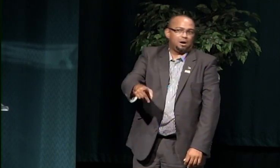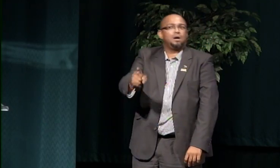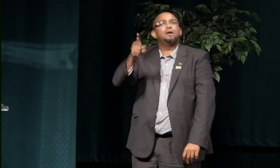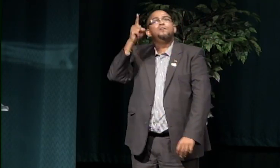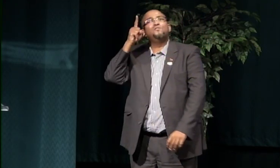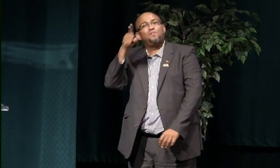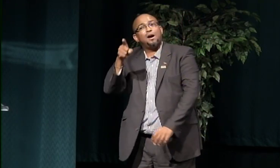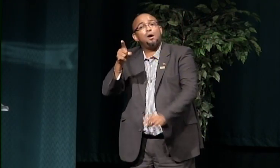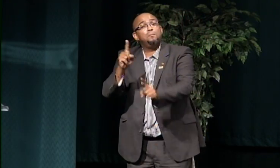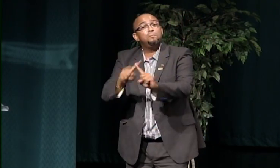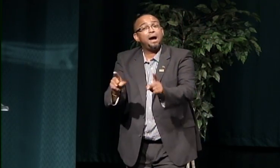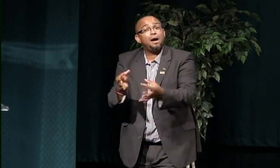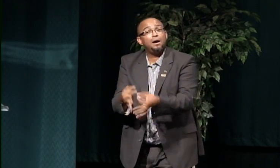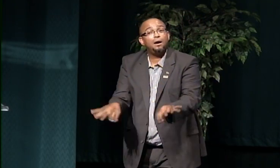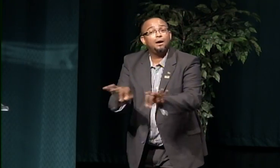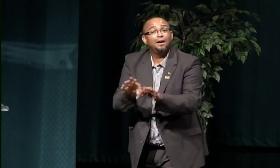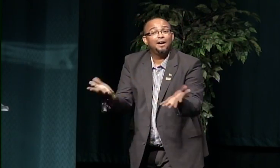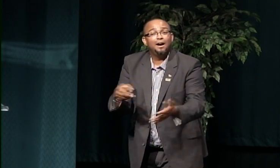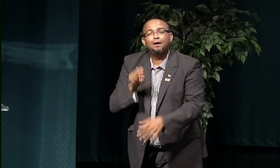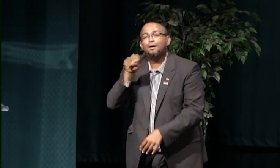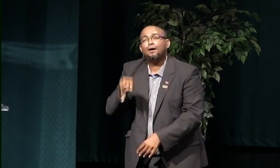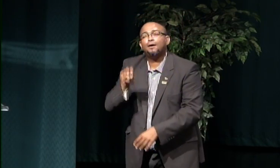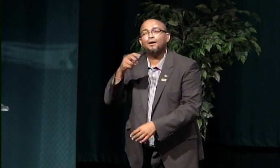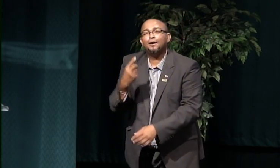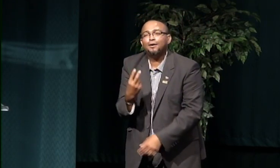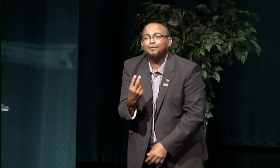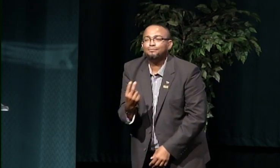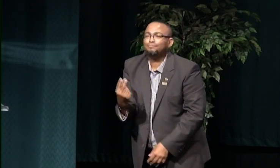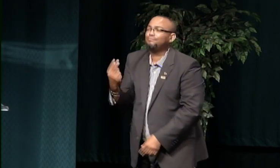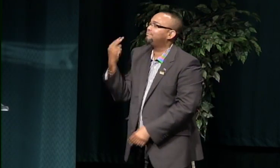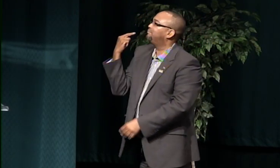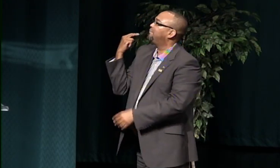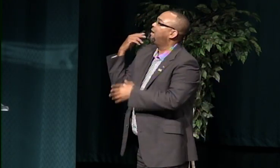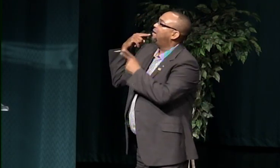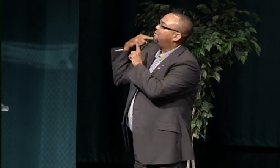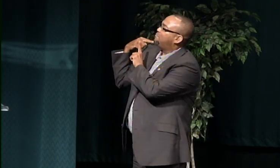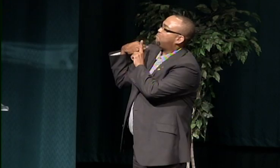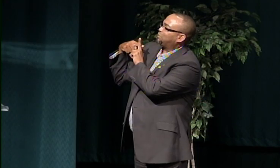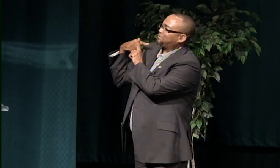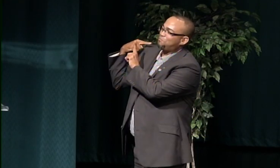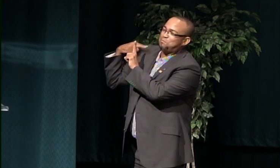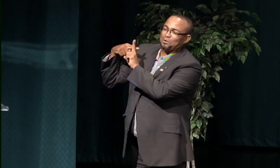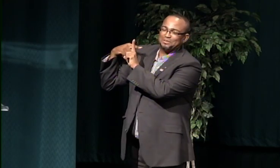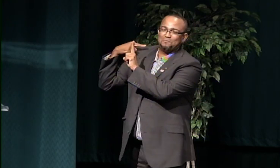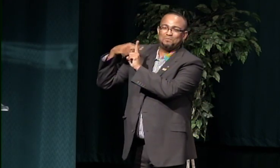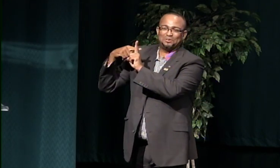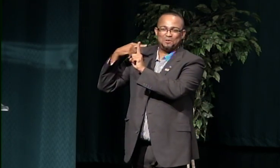It's a long journey. It's hard work.